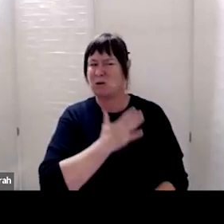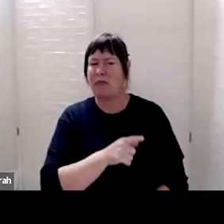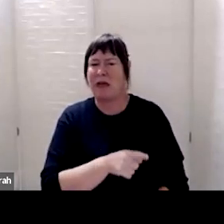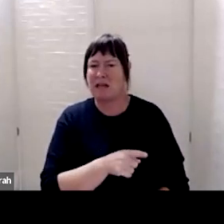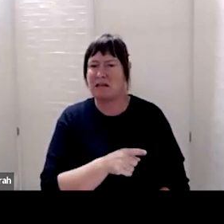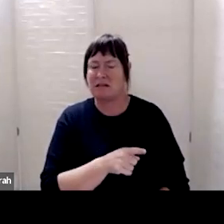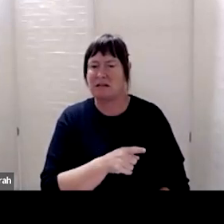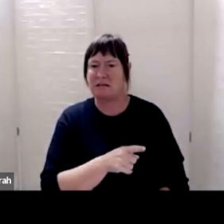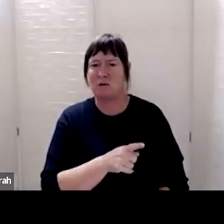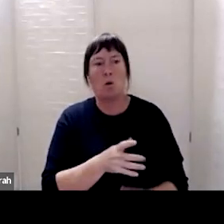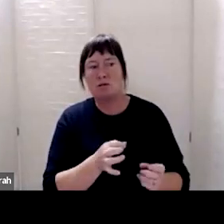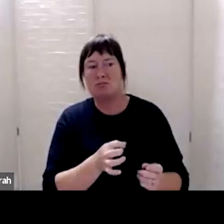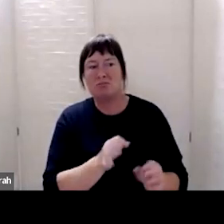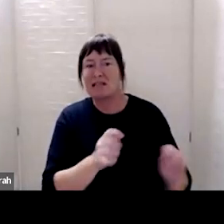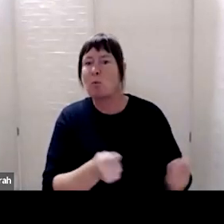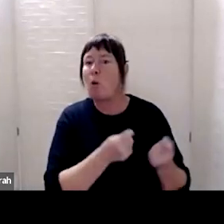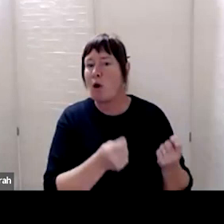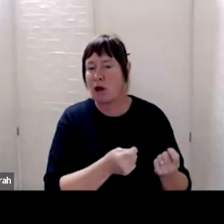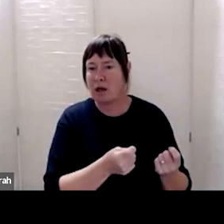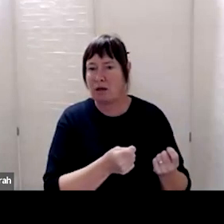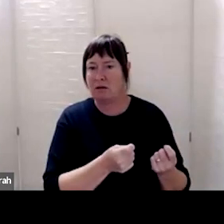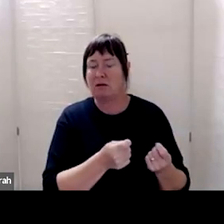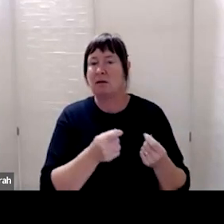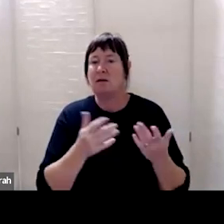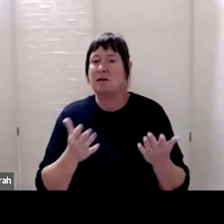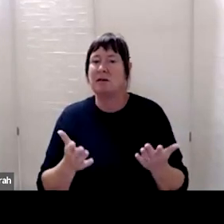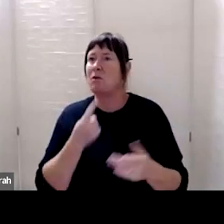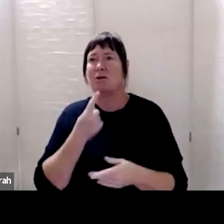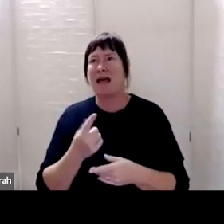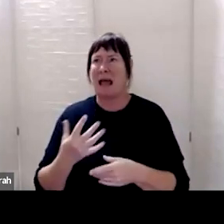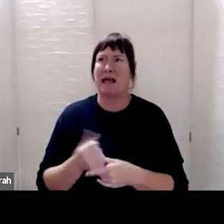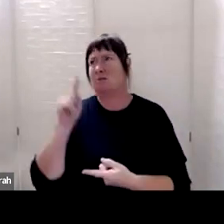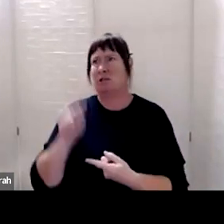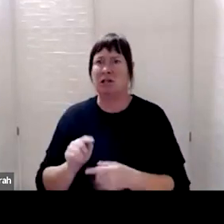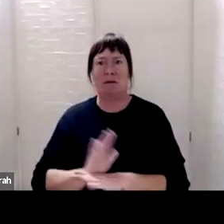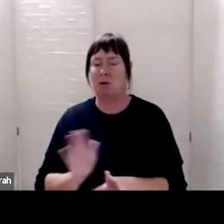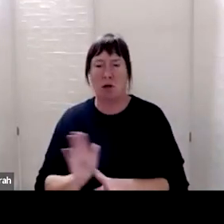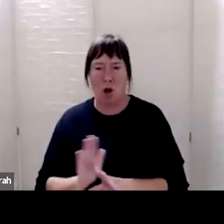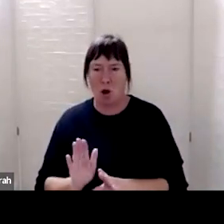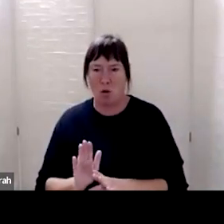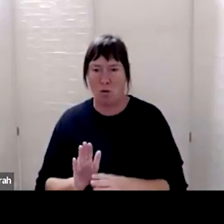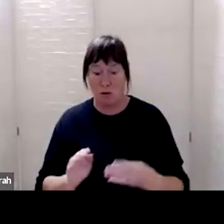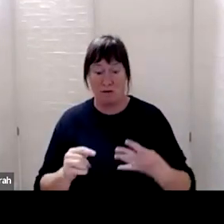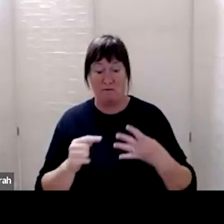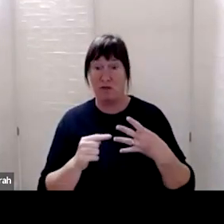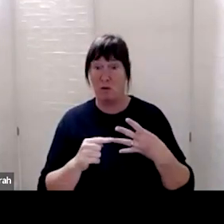and doesn’t do the task that you’re asking it to do anyway. So just to be really clear, when you’re looking at that particular rule, no one is saying,